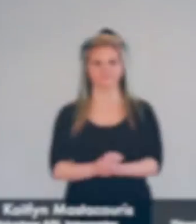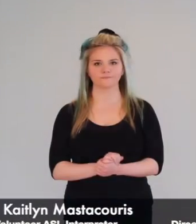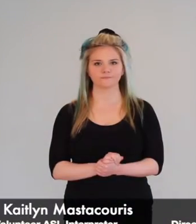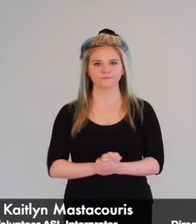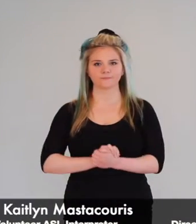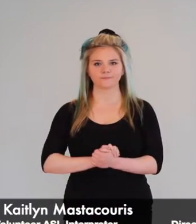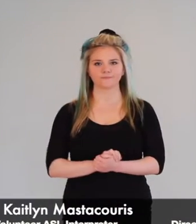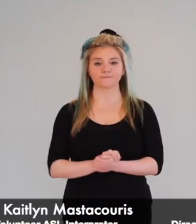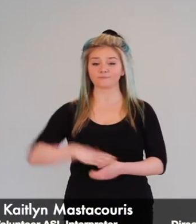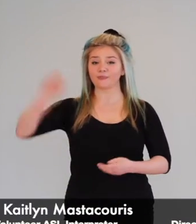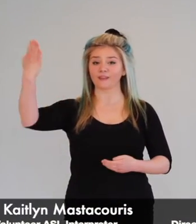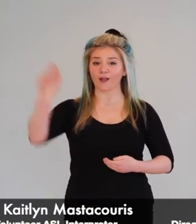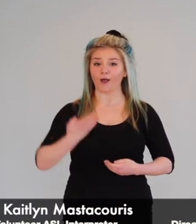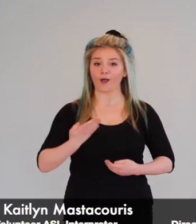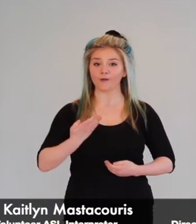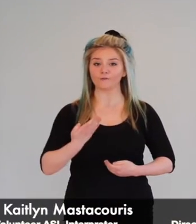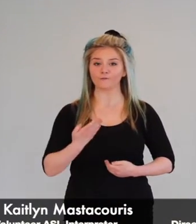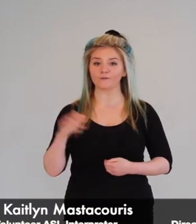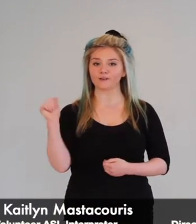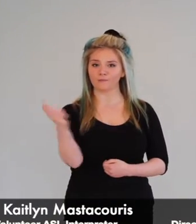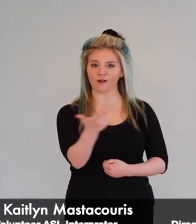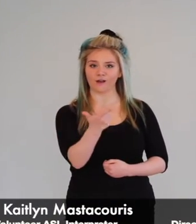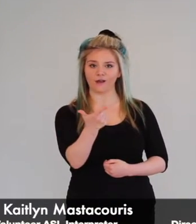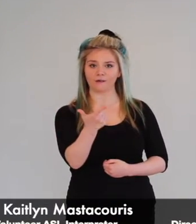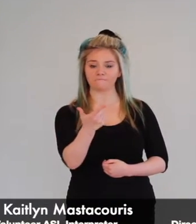Welcome everybody. My name is Jen Lindgren.